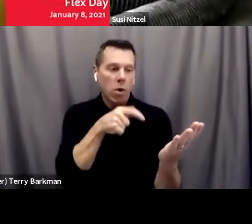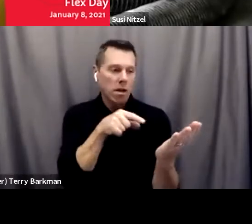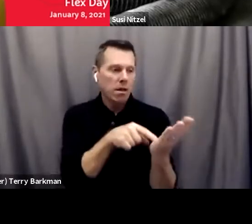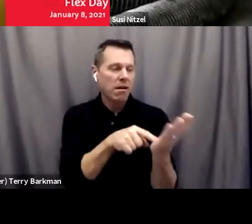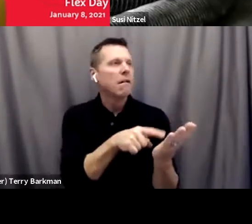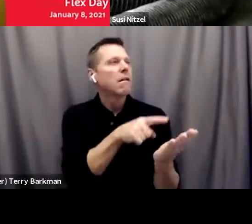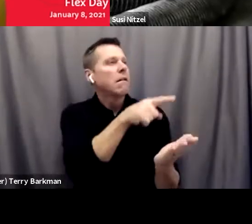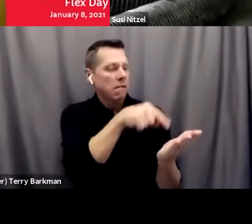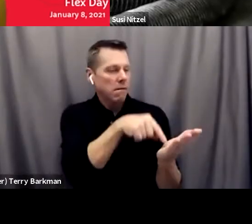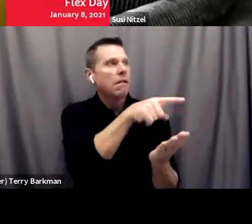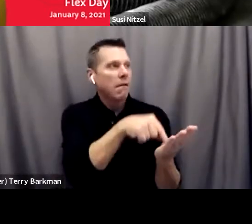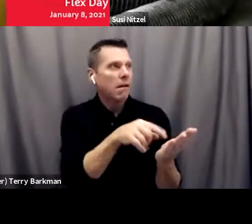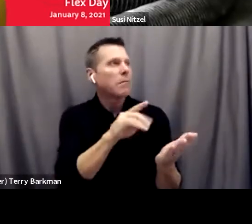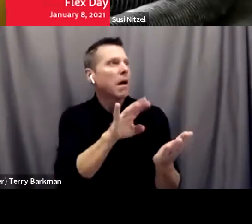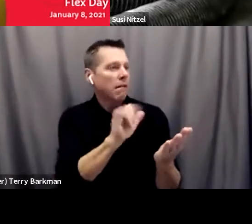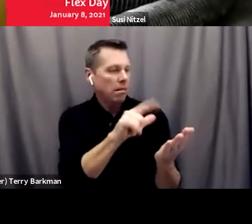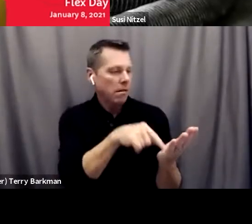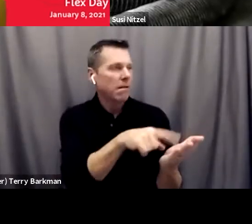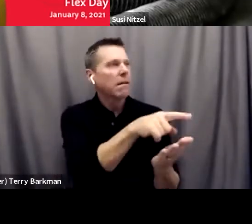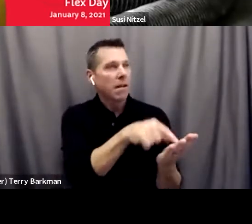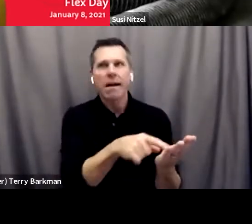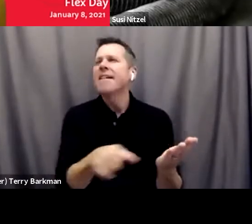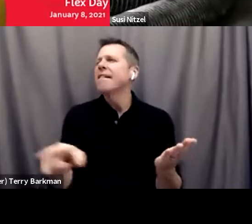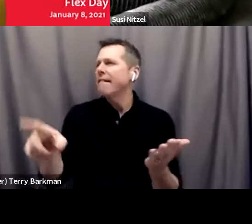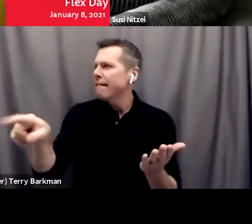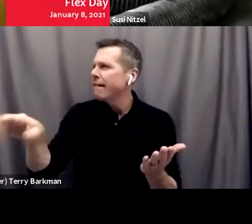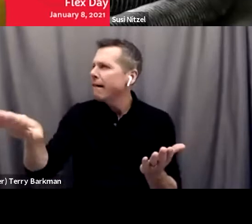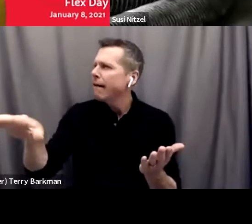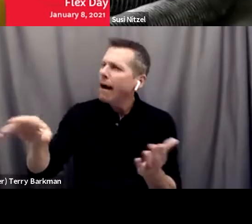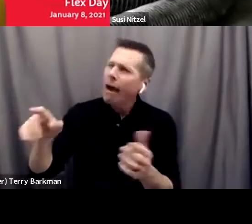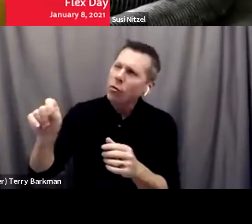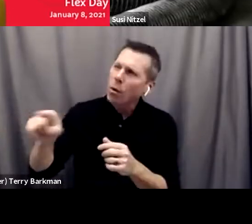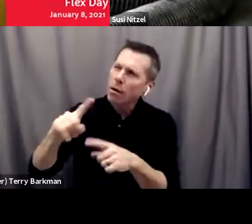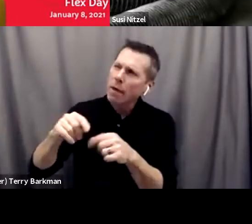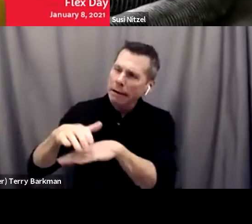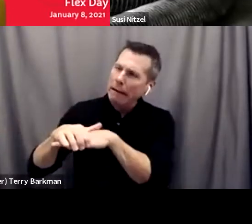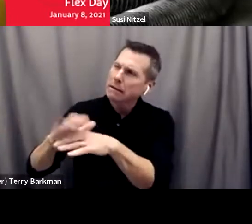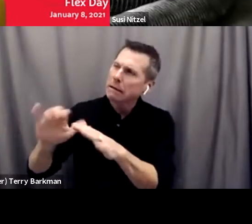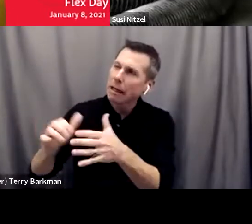know, Michael, hey, Michael, I have a question about an English class and the student who took it out at a different